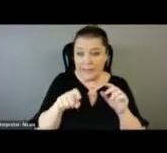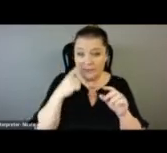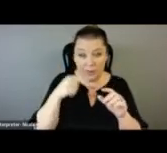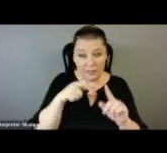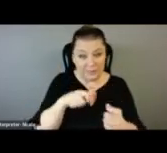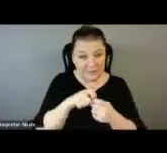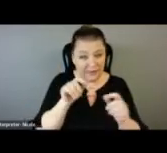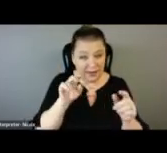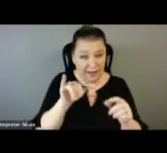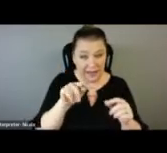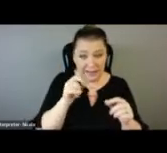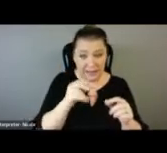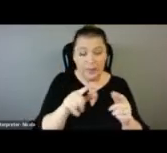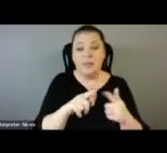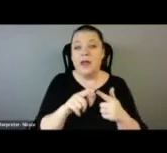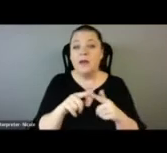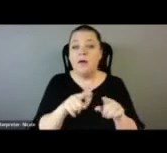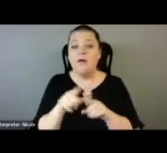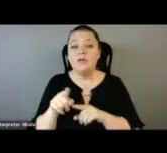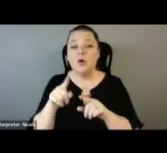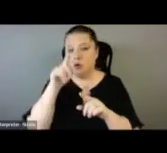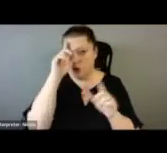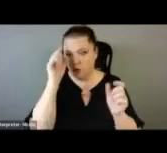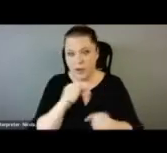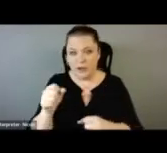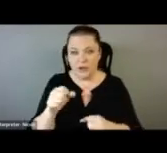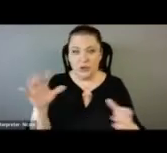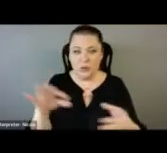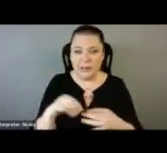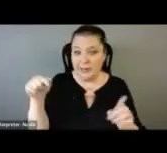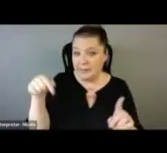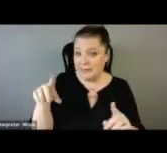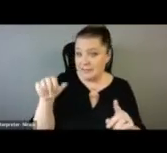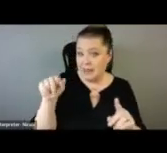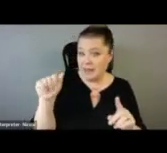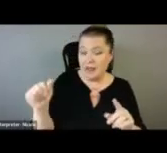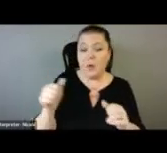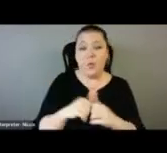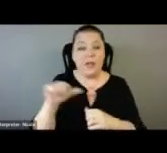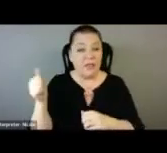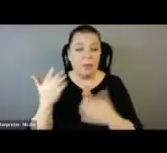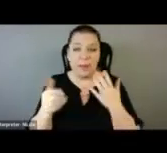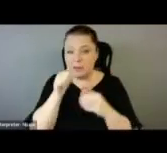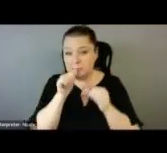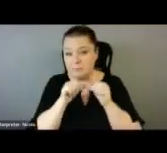we're also looking at strategies to link this data with other data like chronic health conditions and Medicaid data to